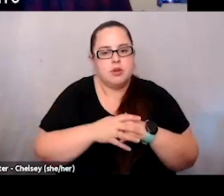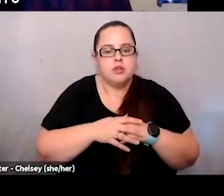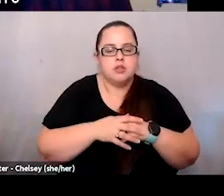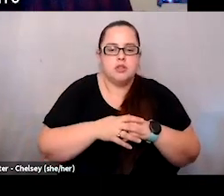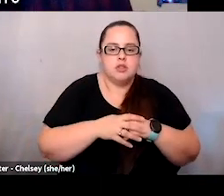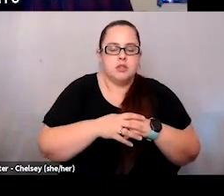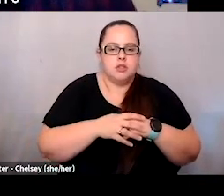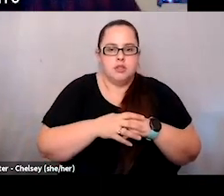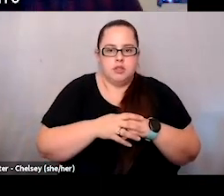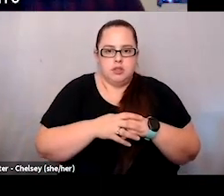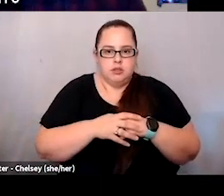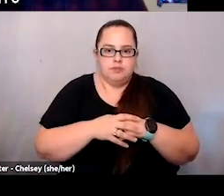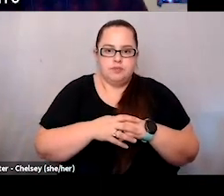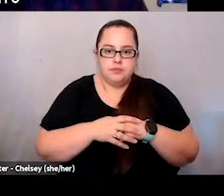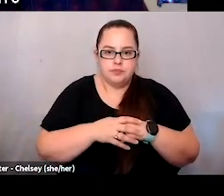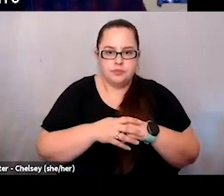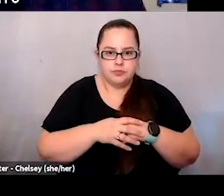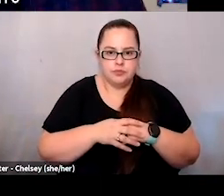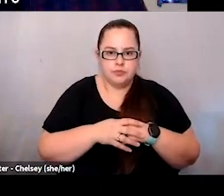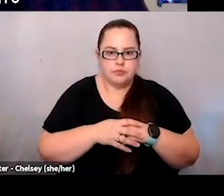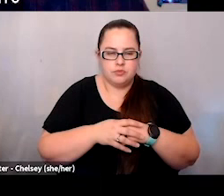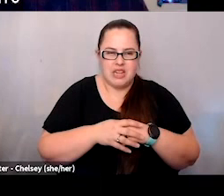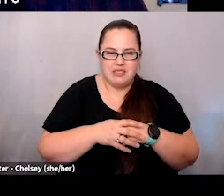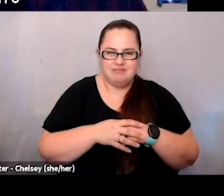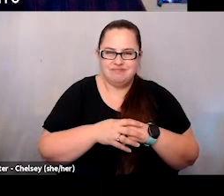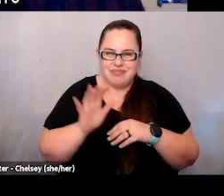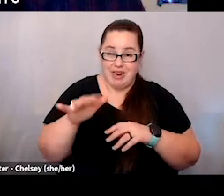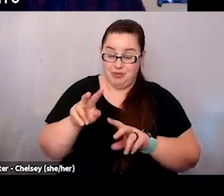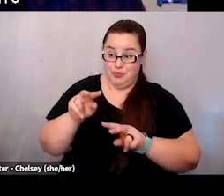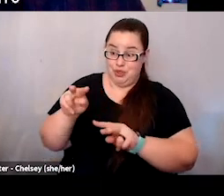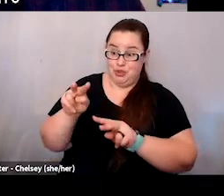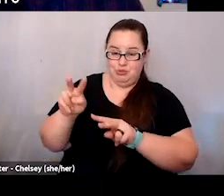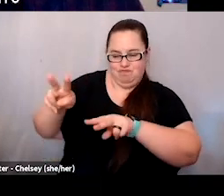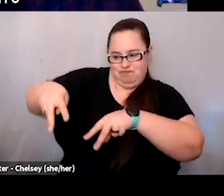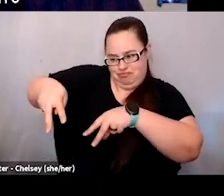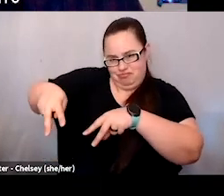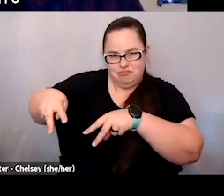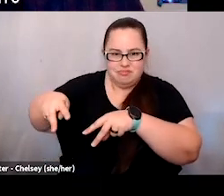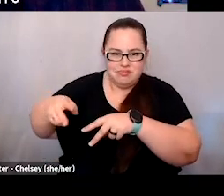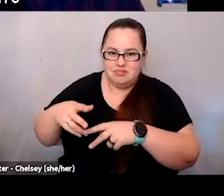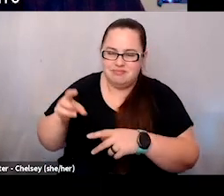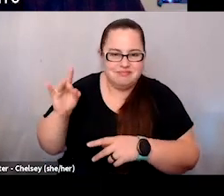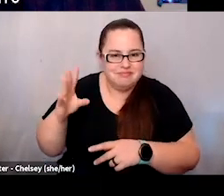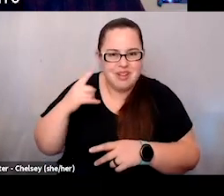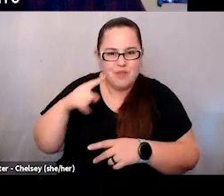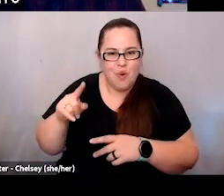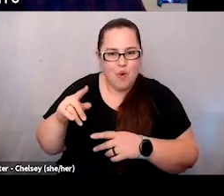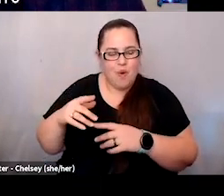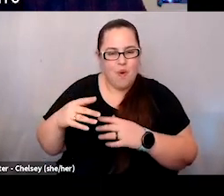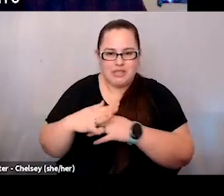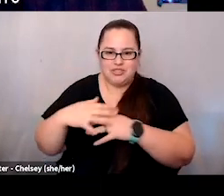while they were here. You know, that's the stereotype again, that these are really ugly